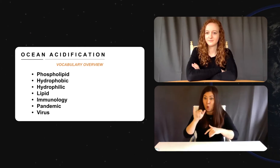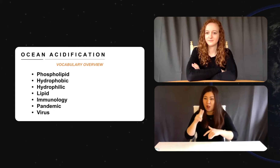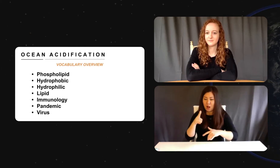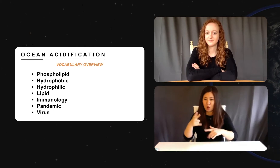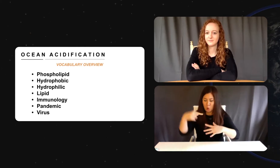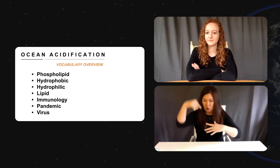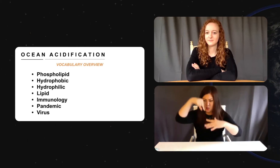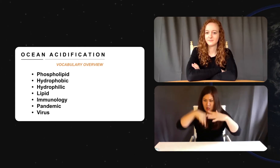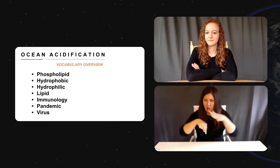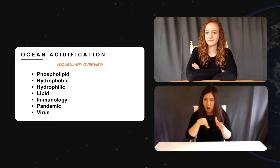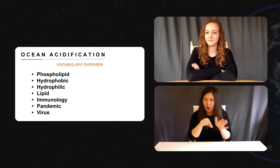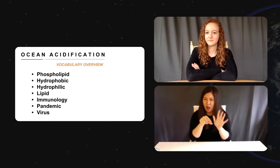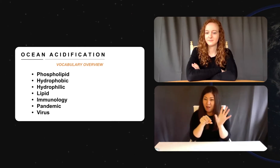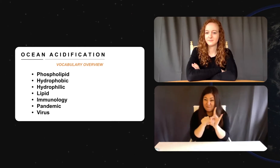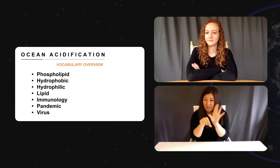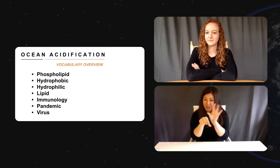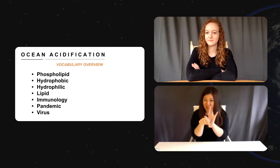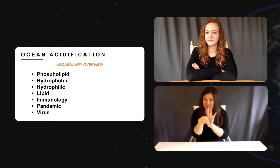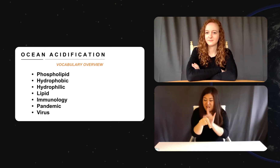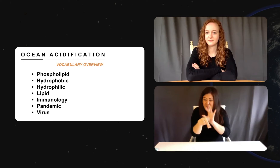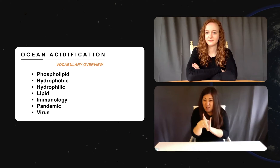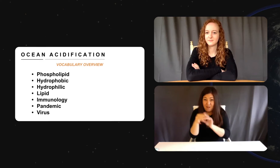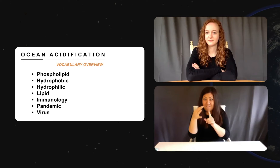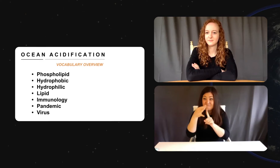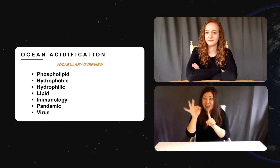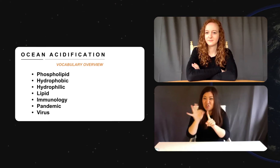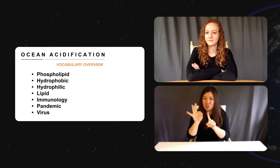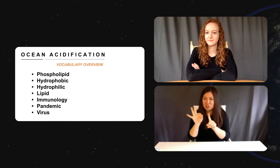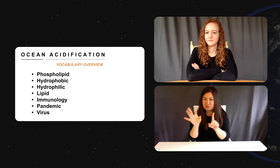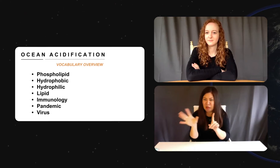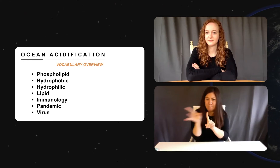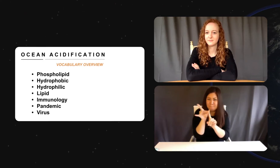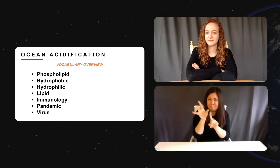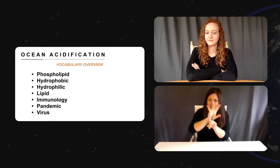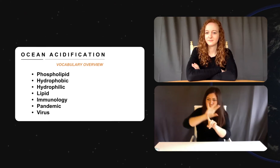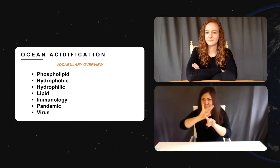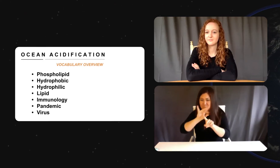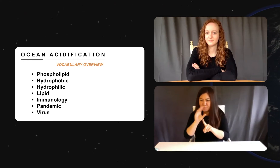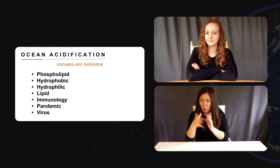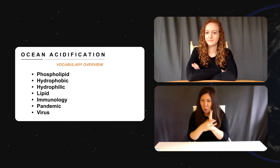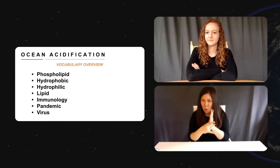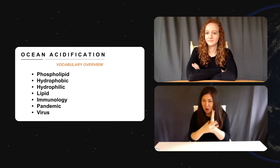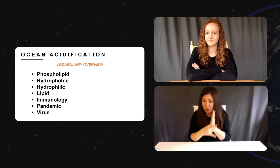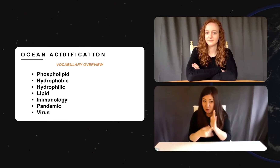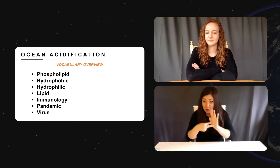And, at that moment, they'll drink oil into their lungs.